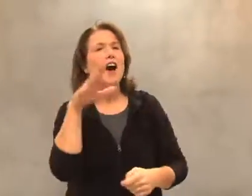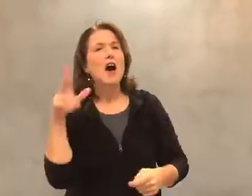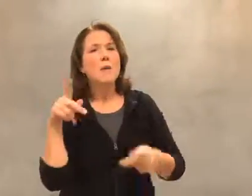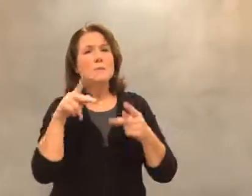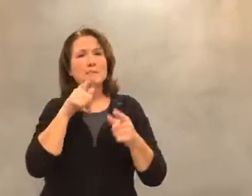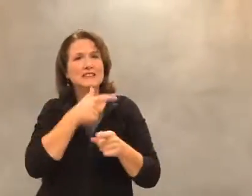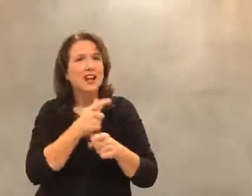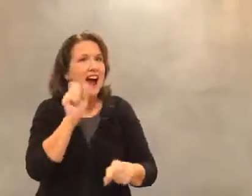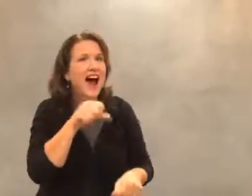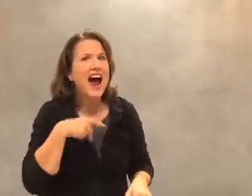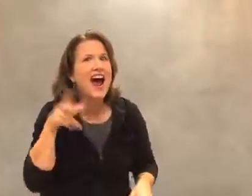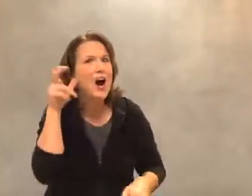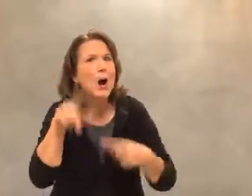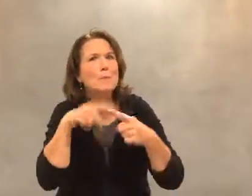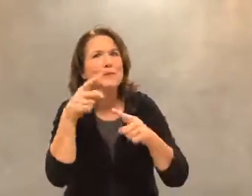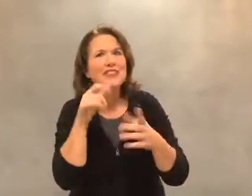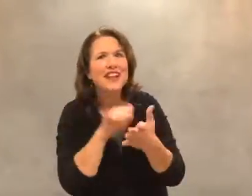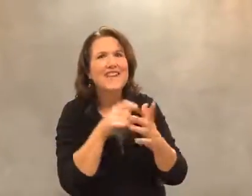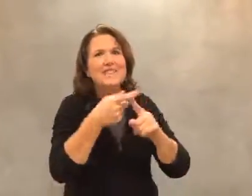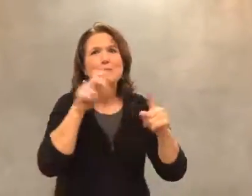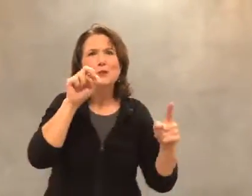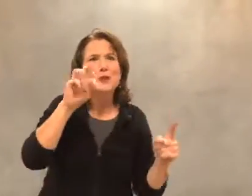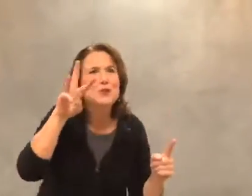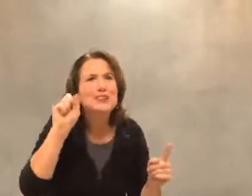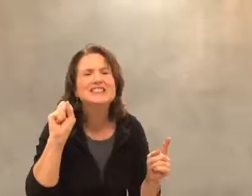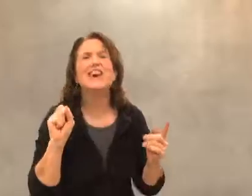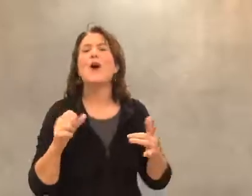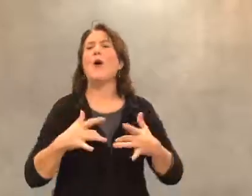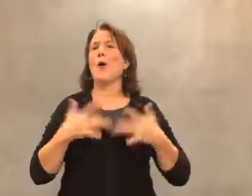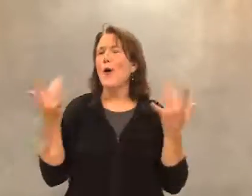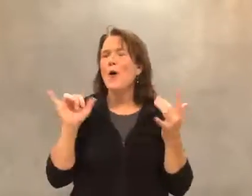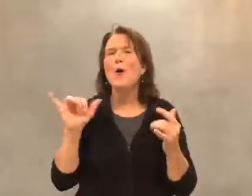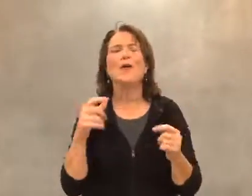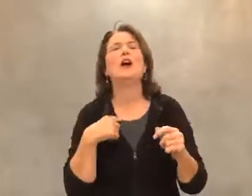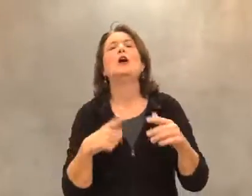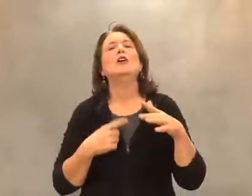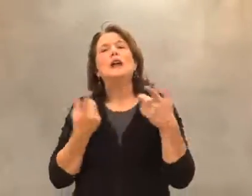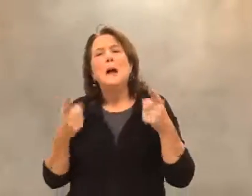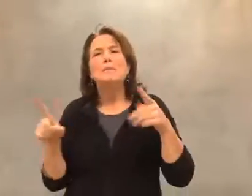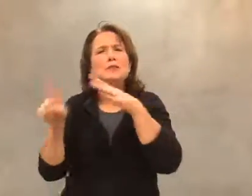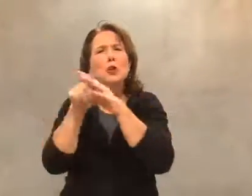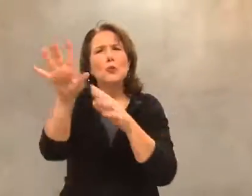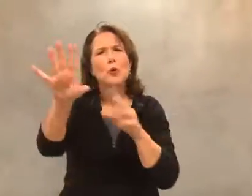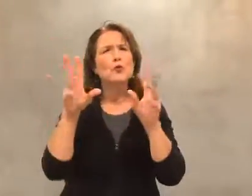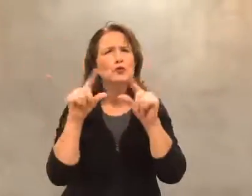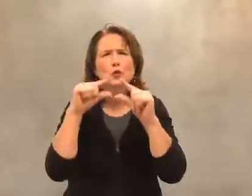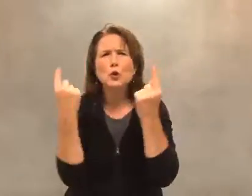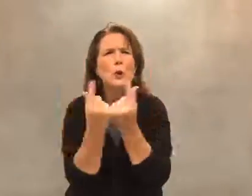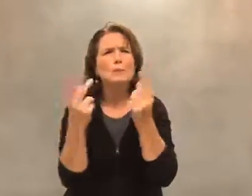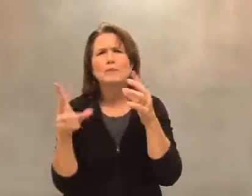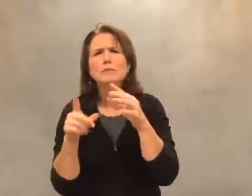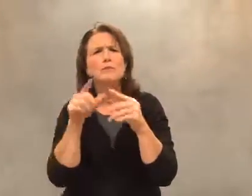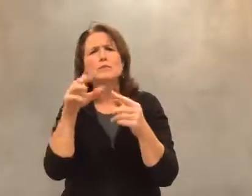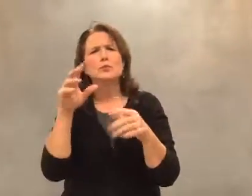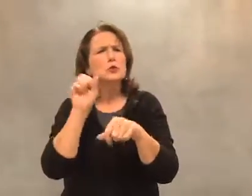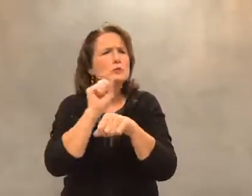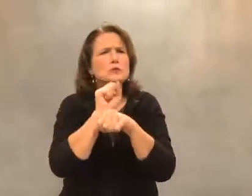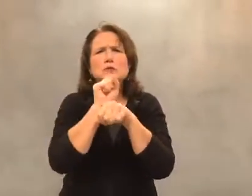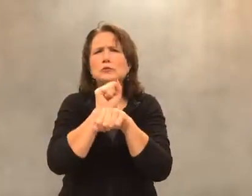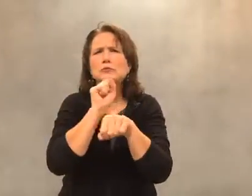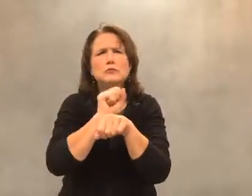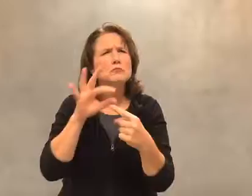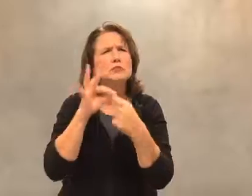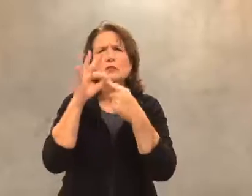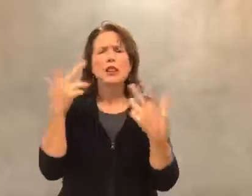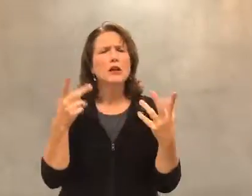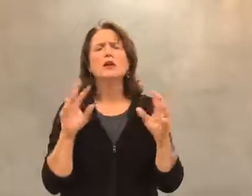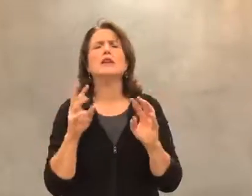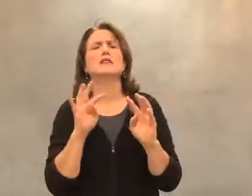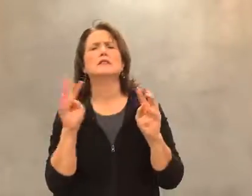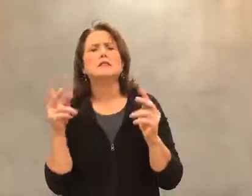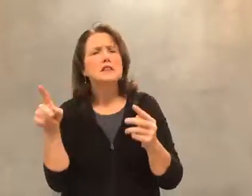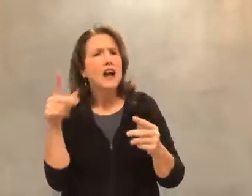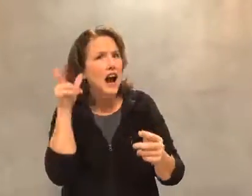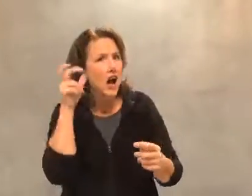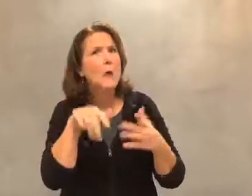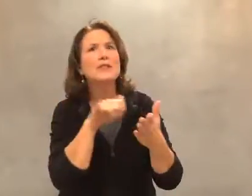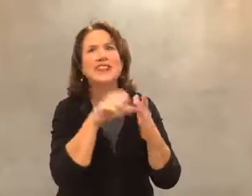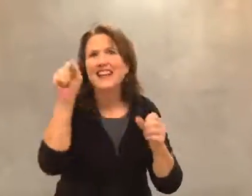My sister told me she had seen it on the news, and it was exciting for her too.